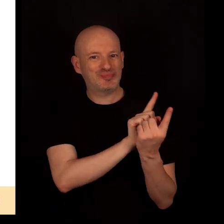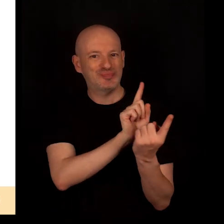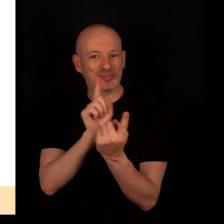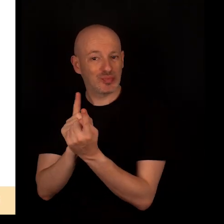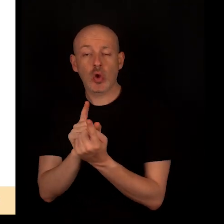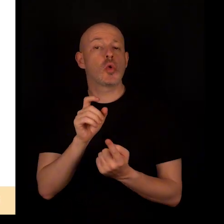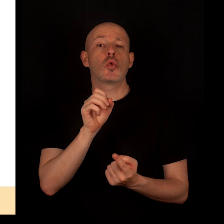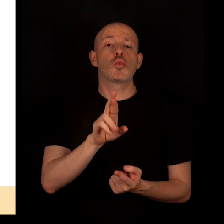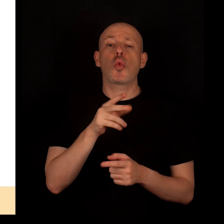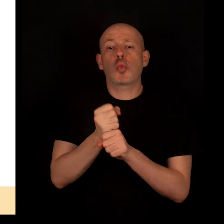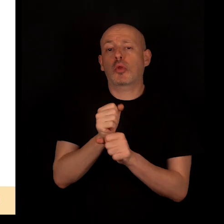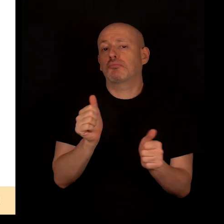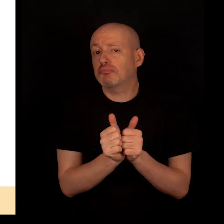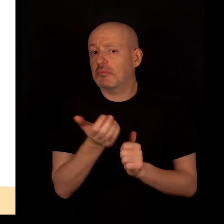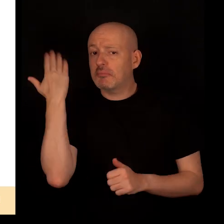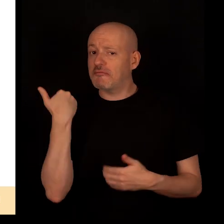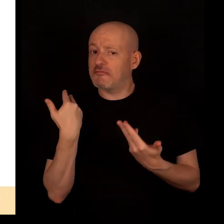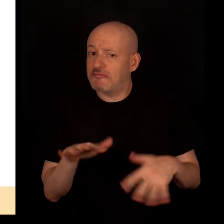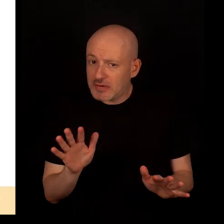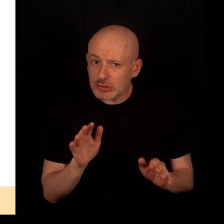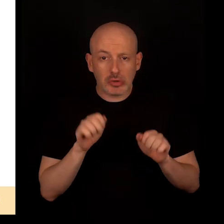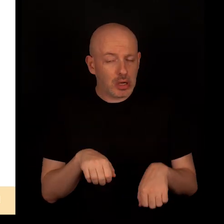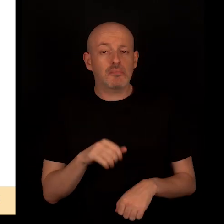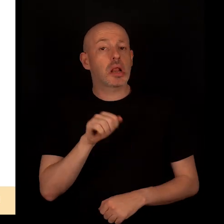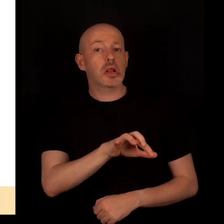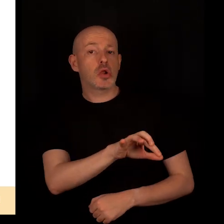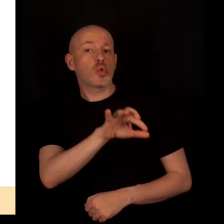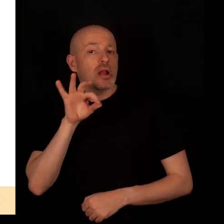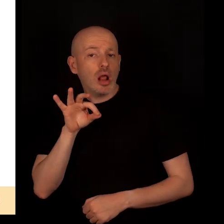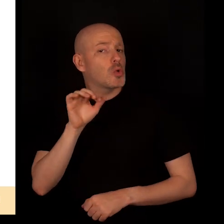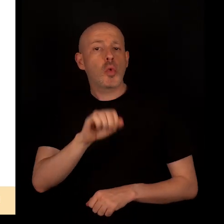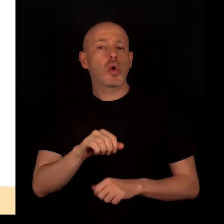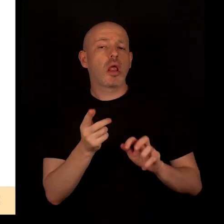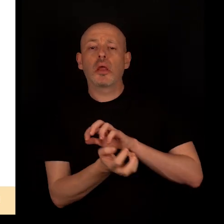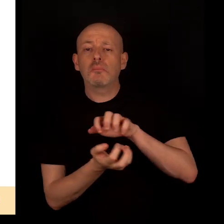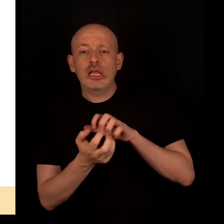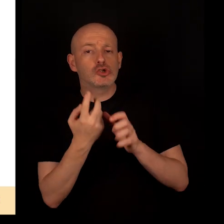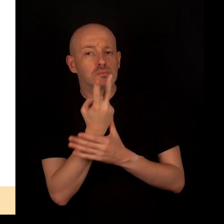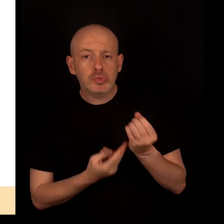or with whom you worked before. It can be a nomination or it can be a mix of both.